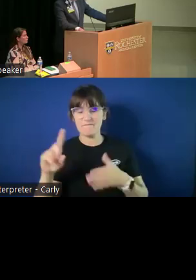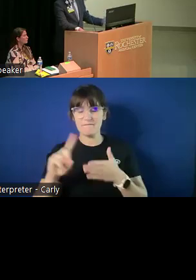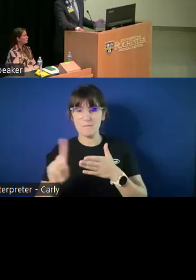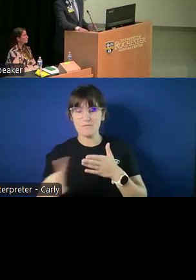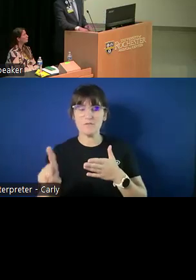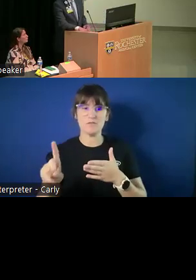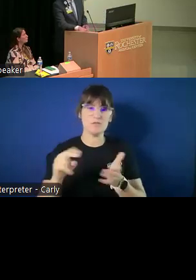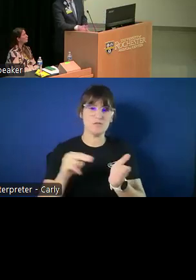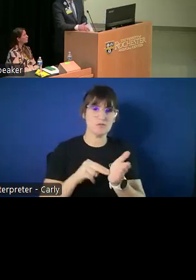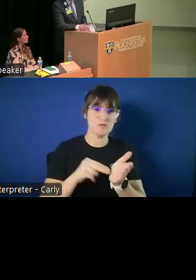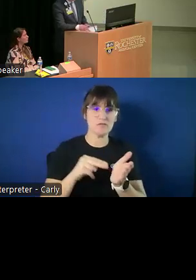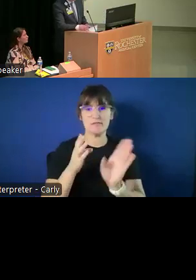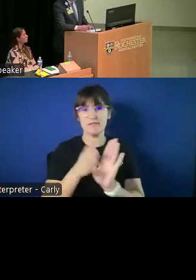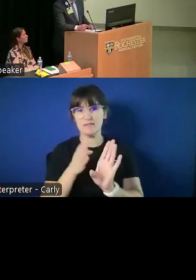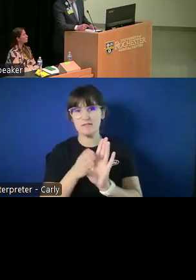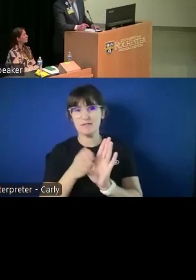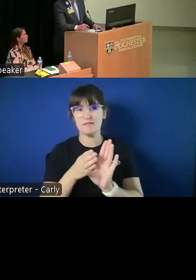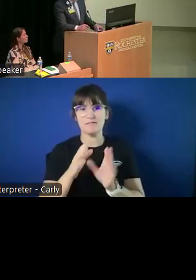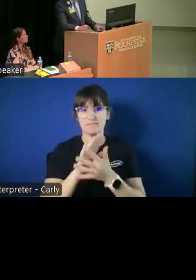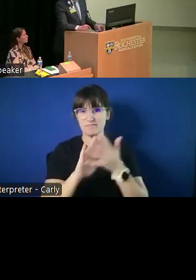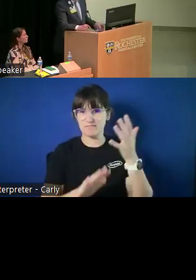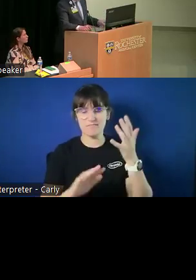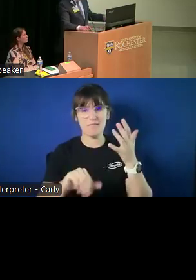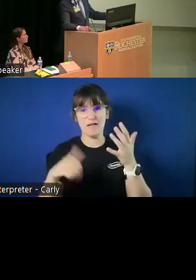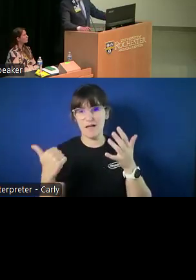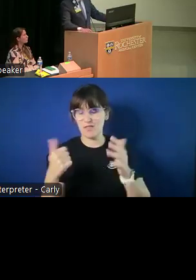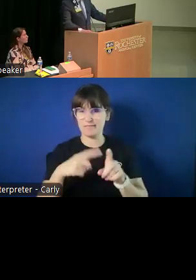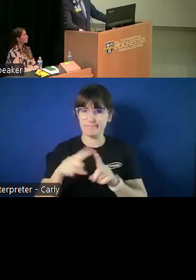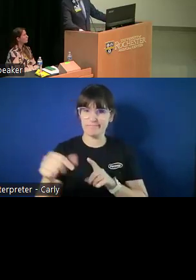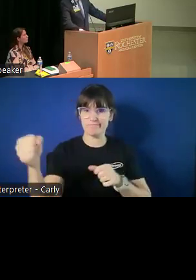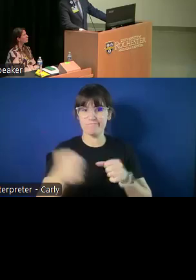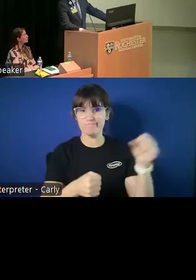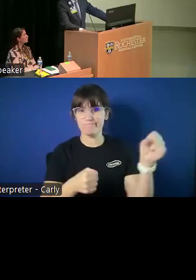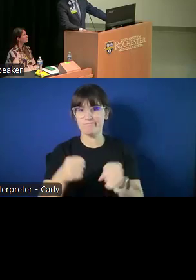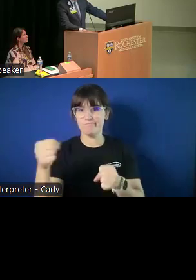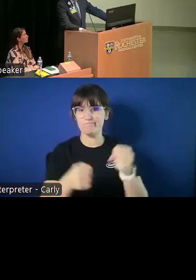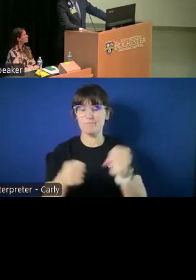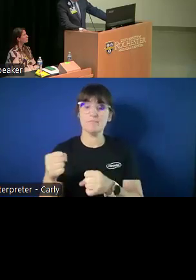nurse educator and an AP so at the end of this calendar year we will be holding holding a